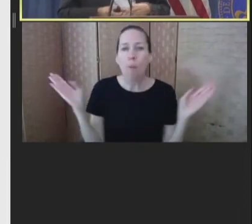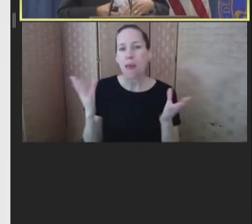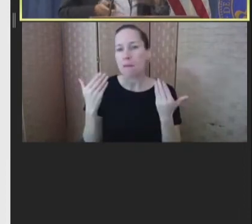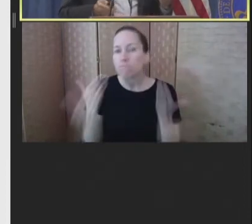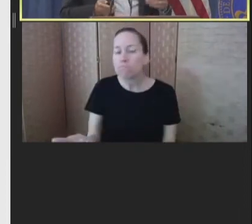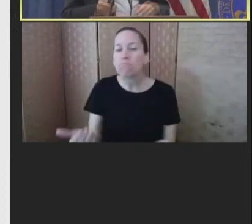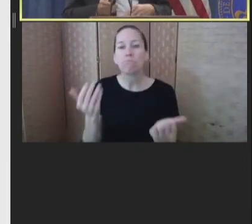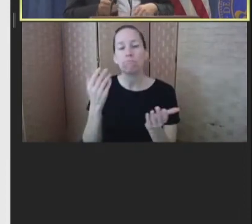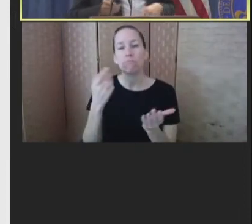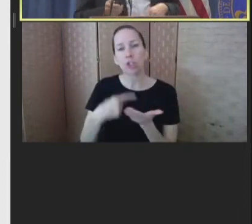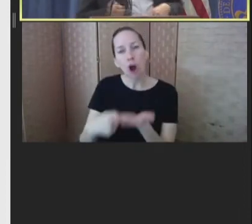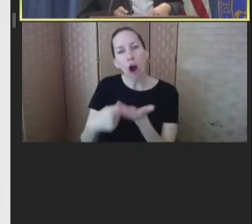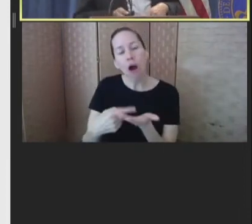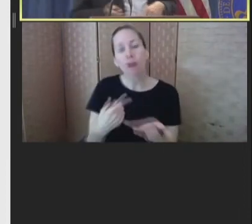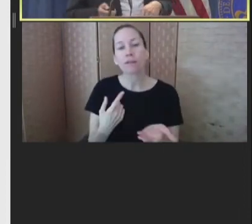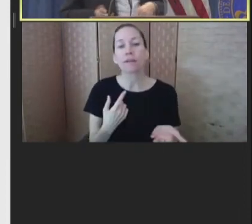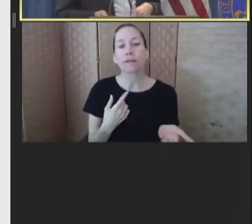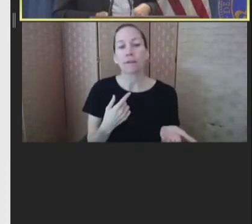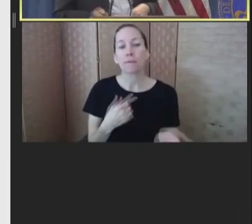And then our website and social media.